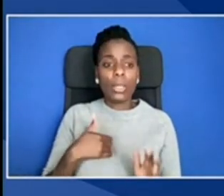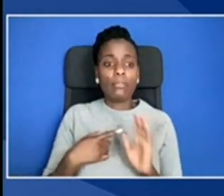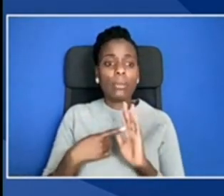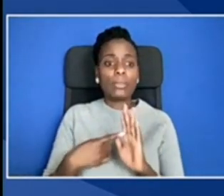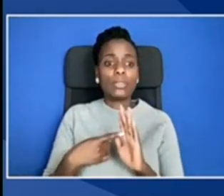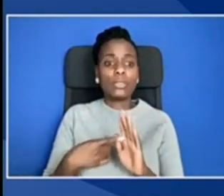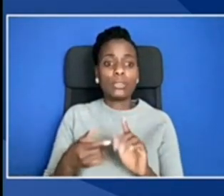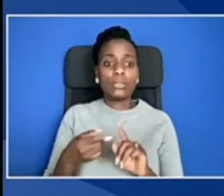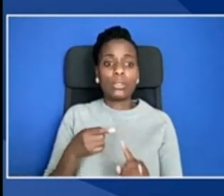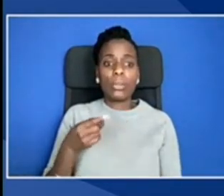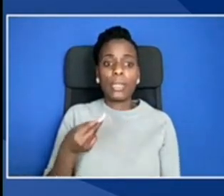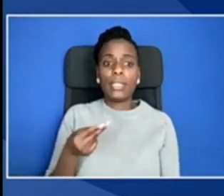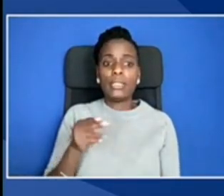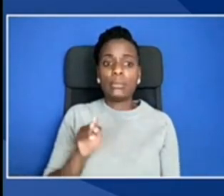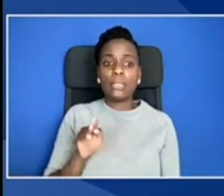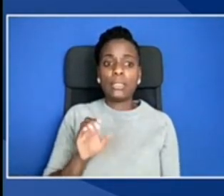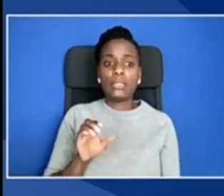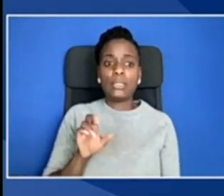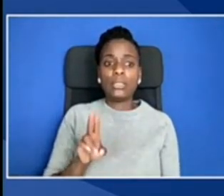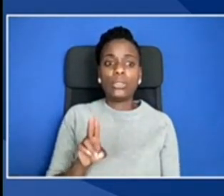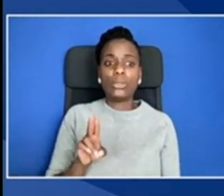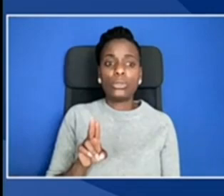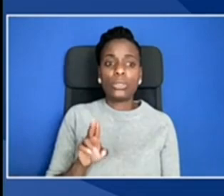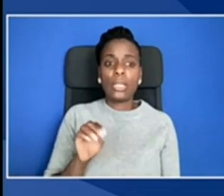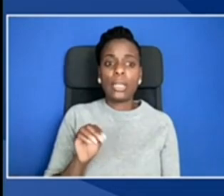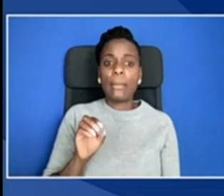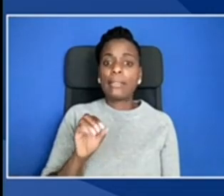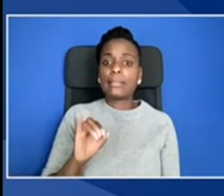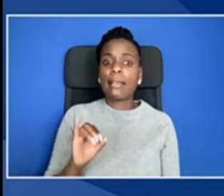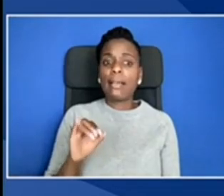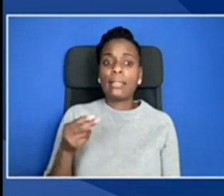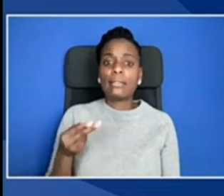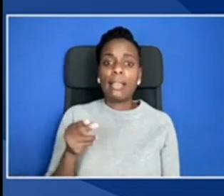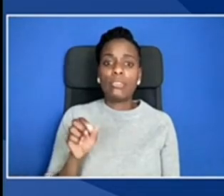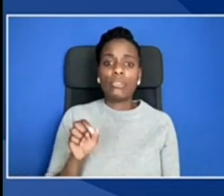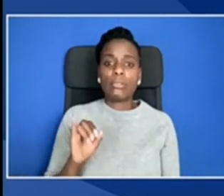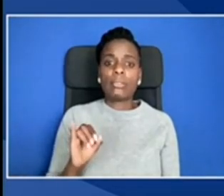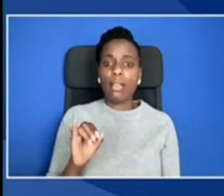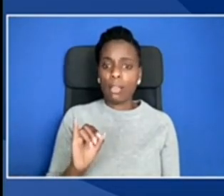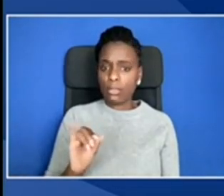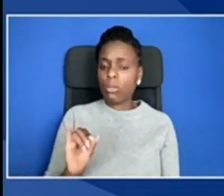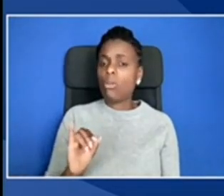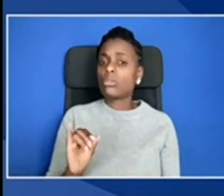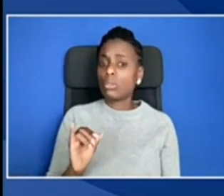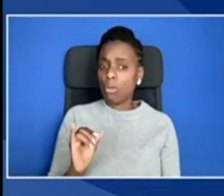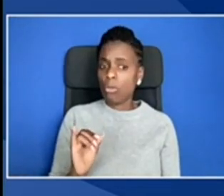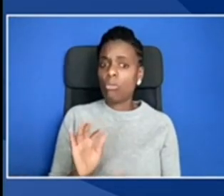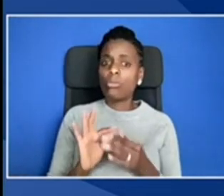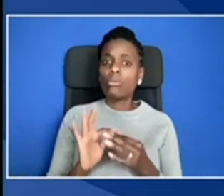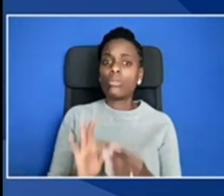MSIs, and HSIs. I think that's also a critical piece that ties directly into those who receive Pell